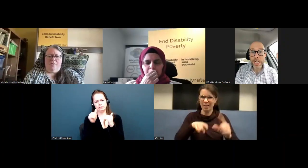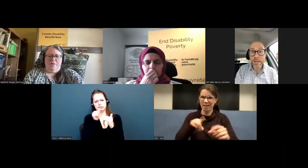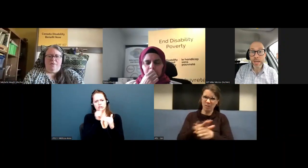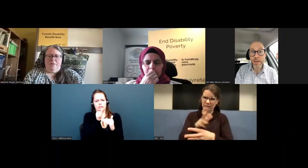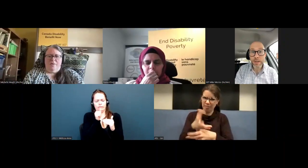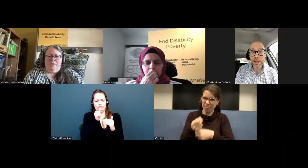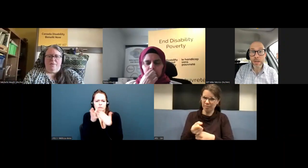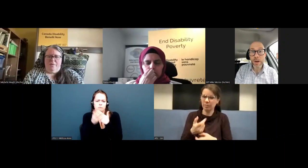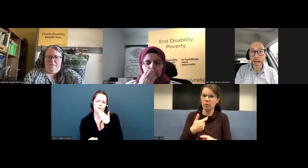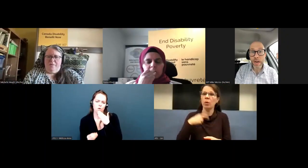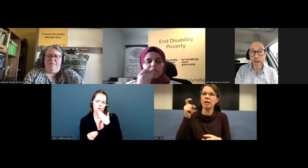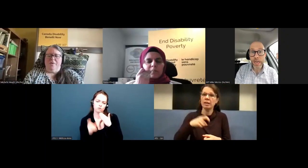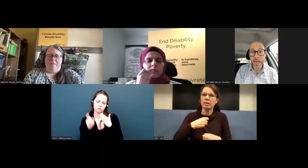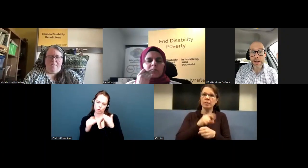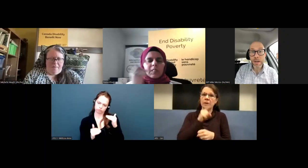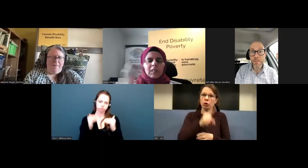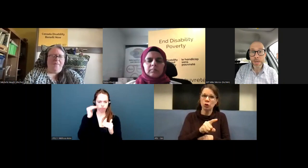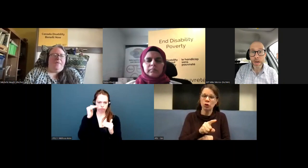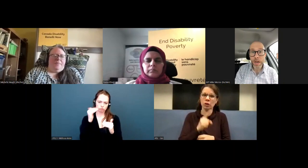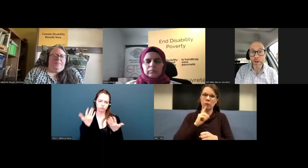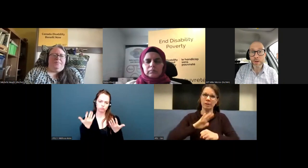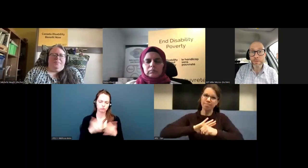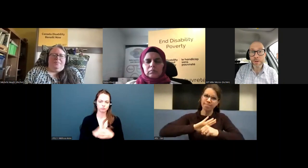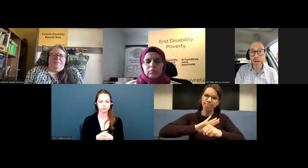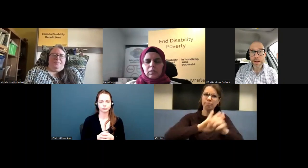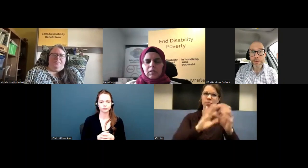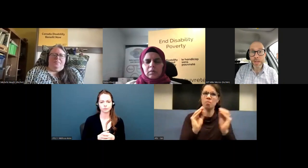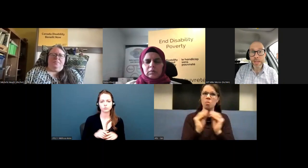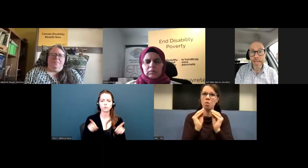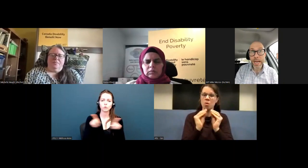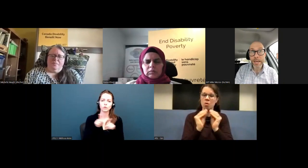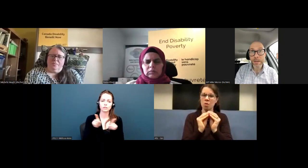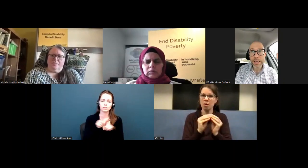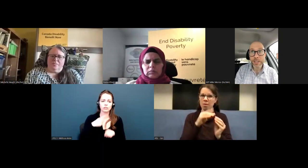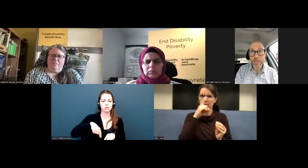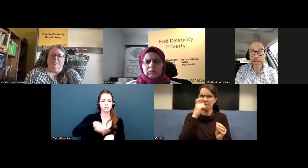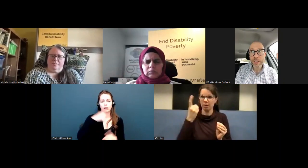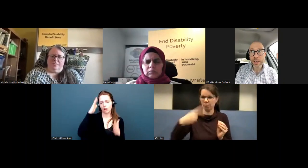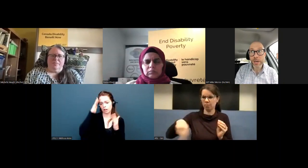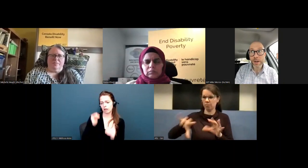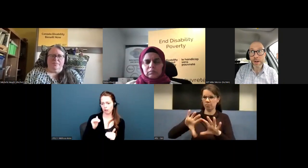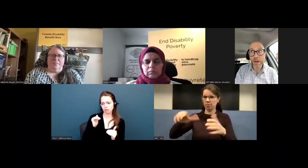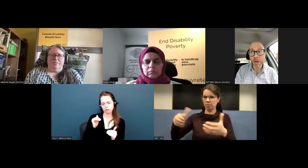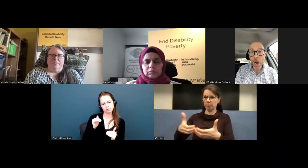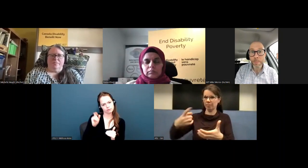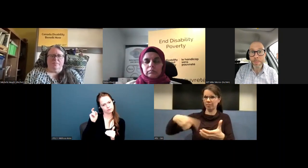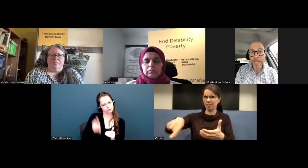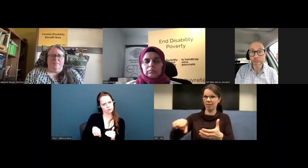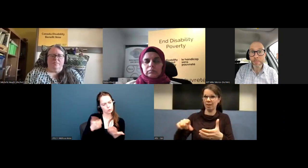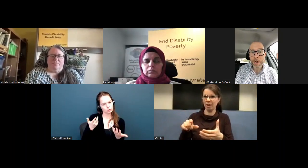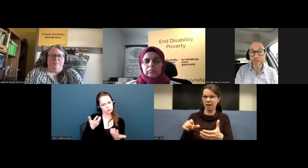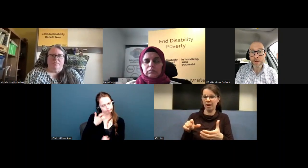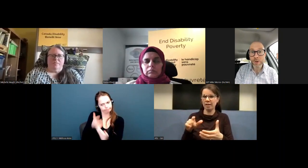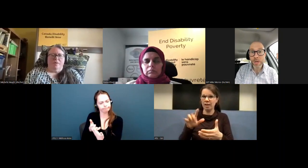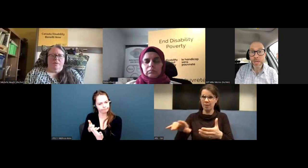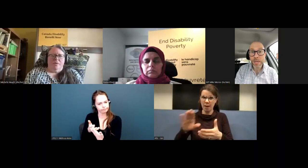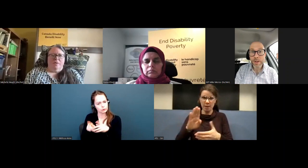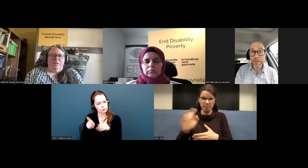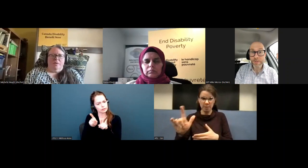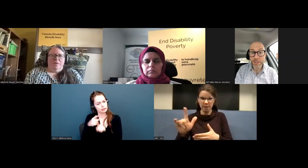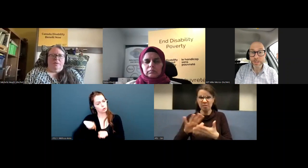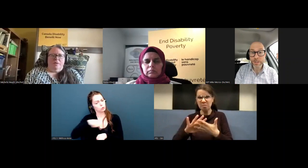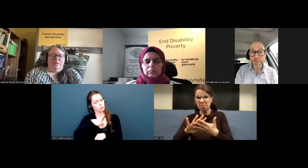CONTINUE TO ADVOCATE BECAUSE OF THAT LEGISLATION NOT BEING, IN MY VIEW, SUFFICIENT.